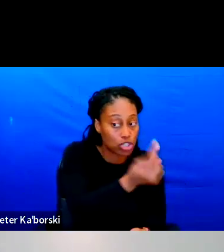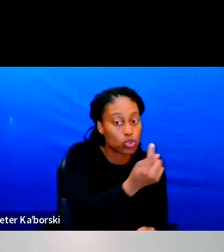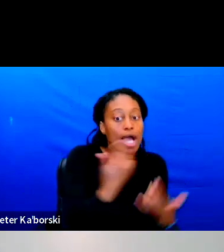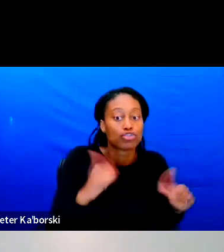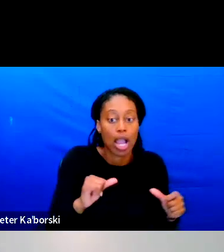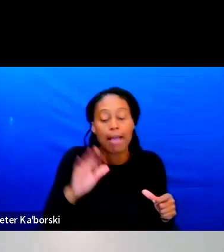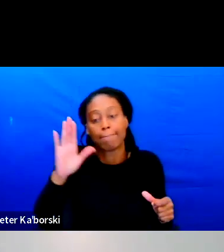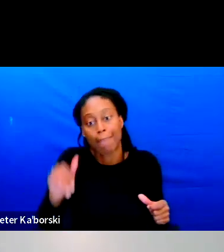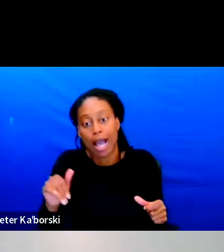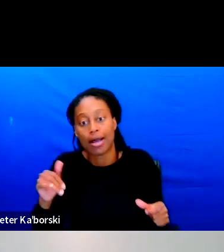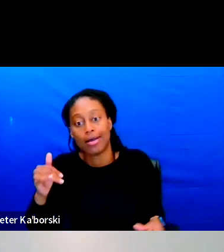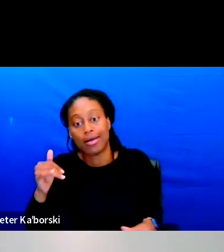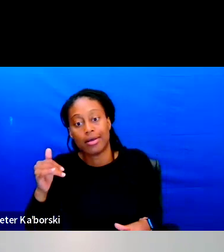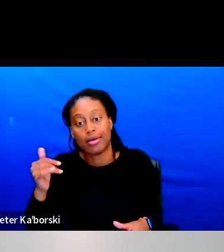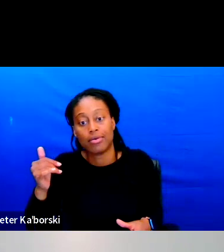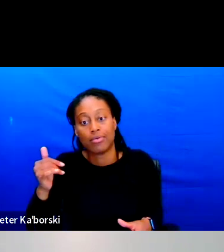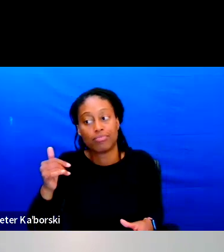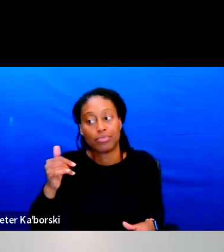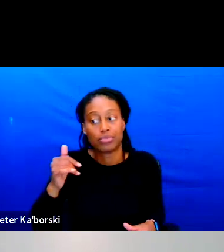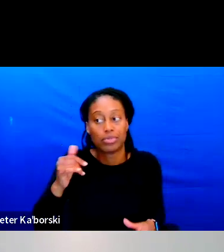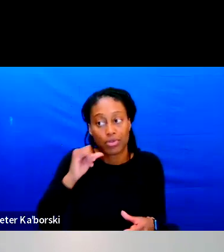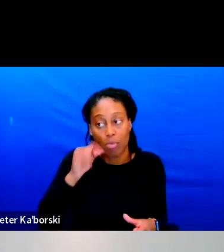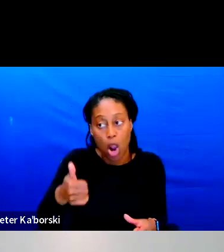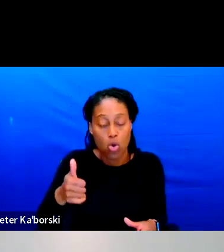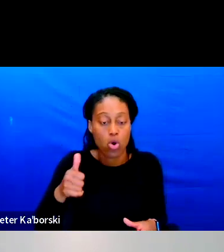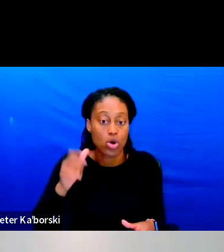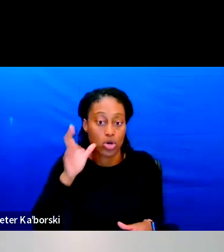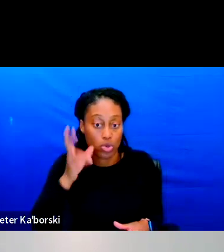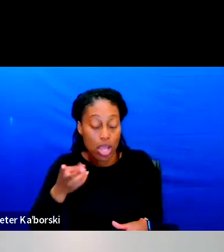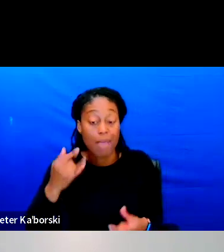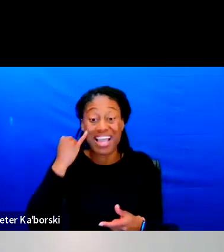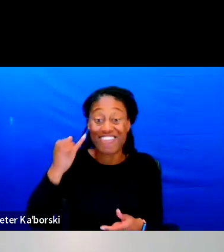Selina Butcher: like the following day. But like, if it's a Friday, I typically wait that Monday.